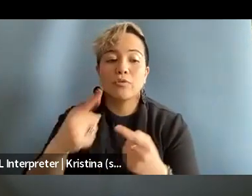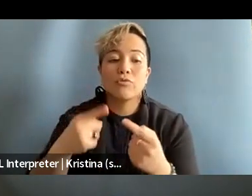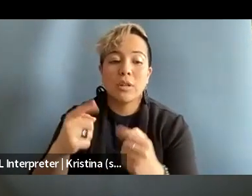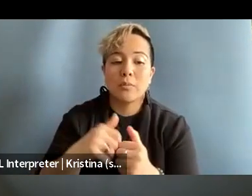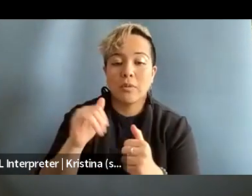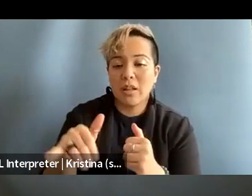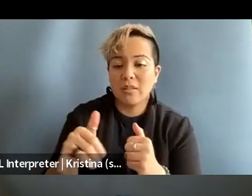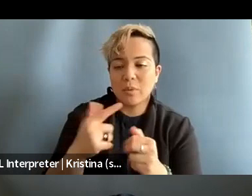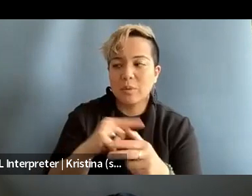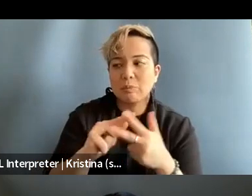So those are mine.